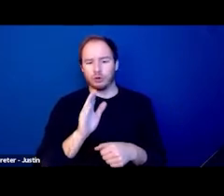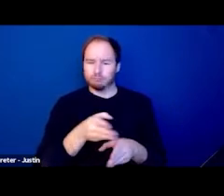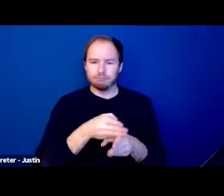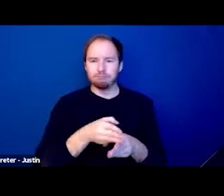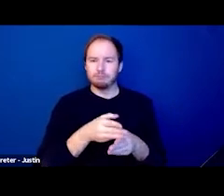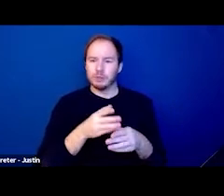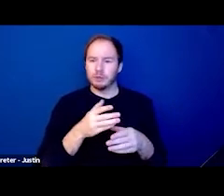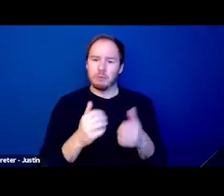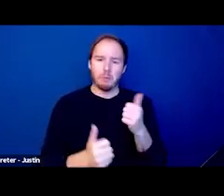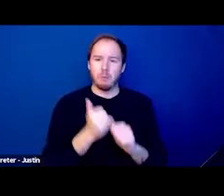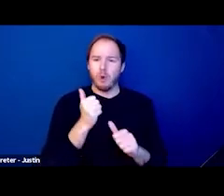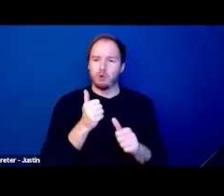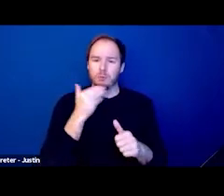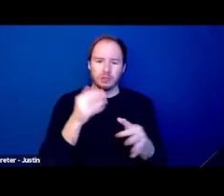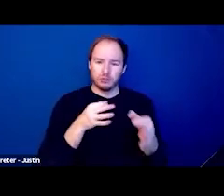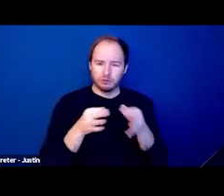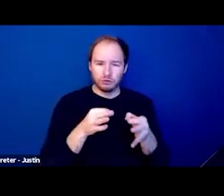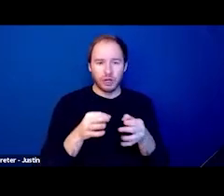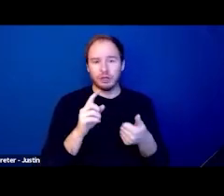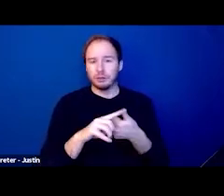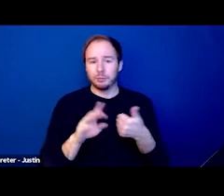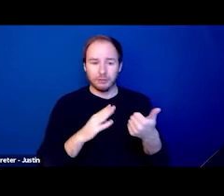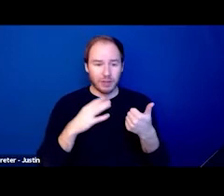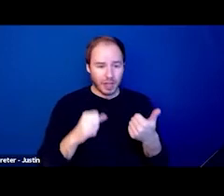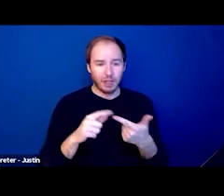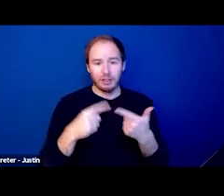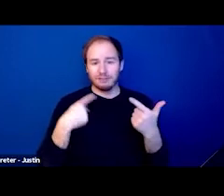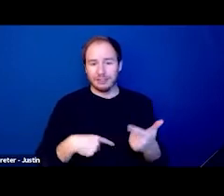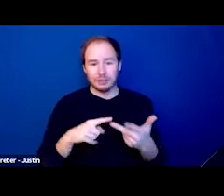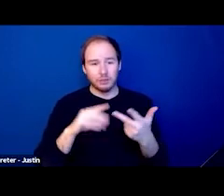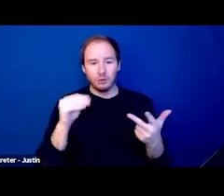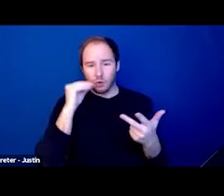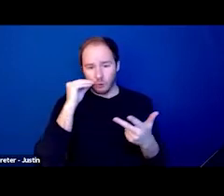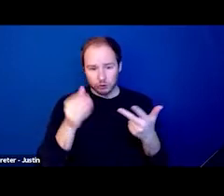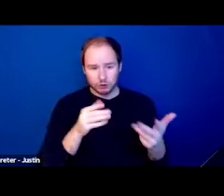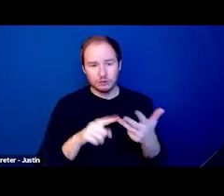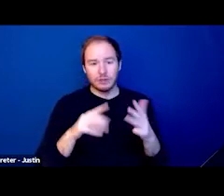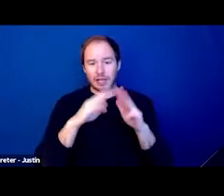Is it behavioral healthcare, physical healthcare, homeless services, housing, social services, outreach,